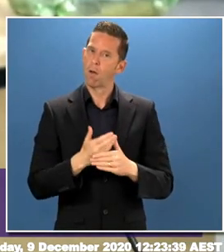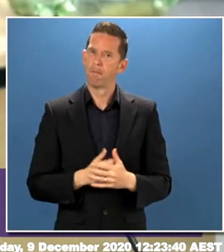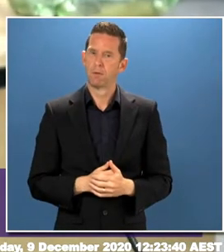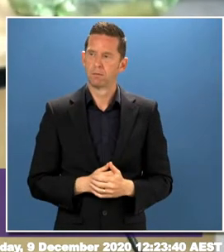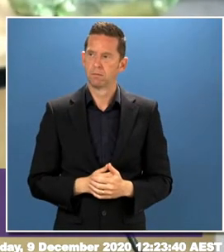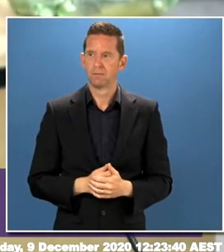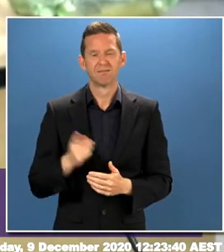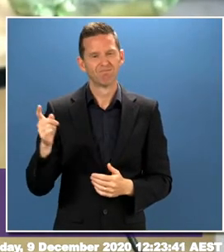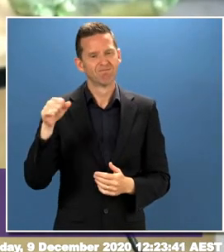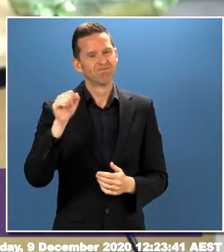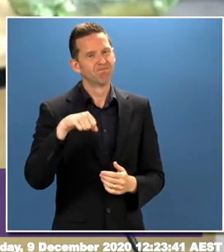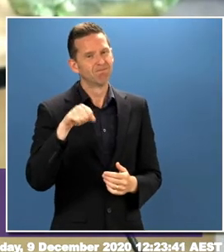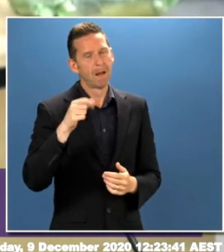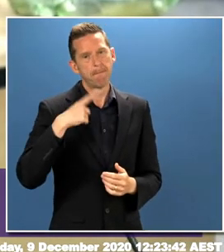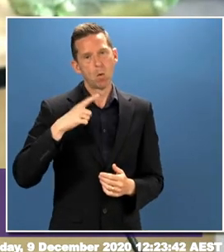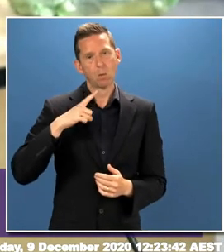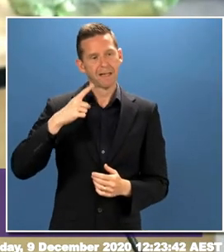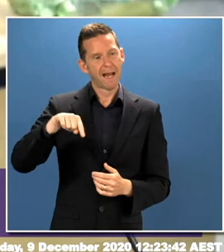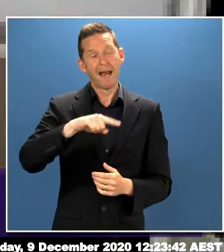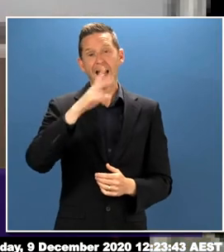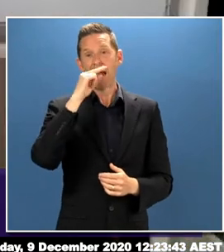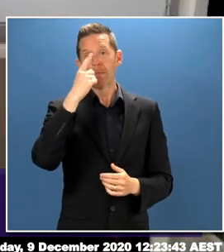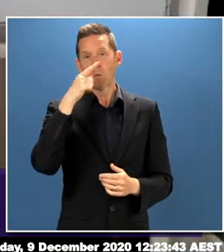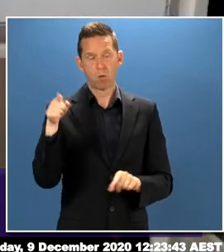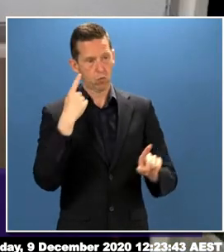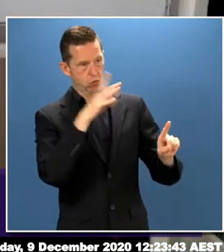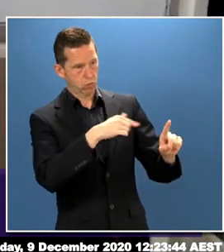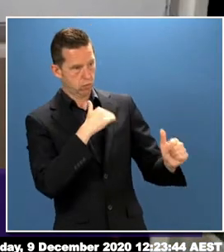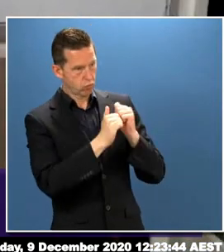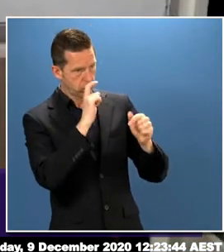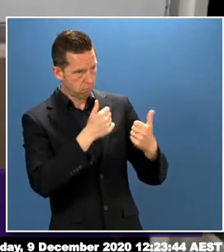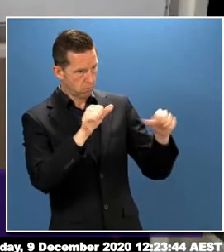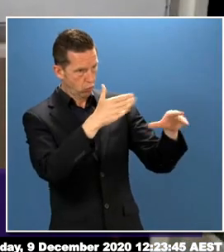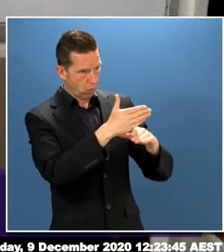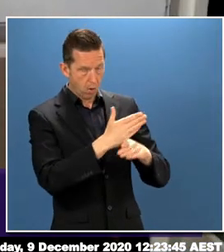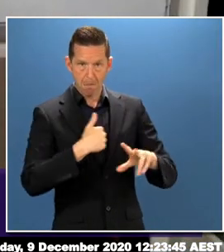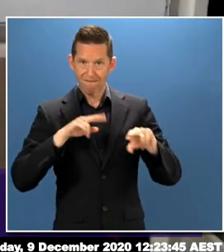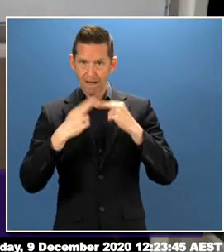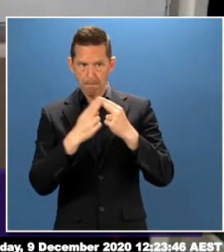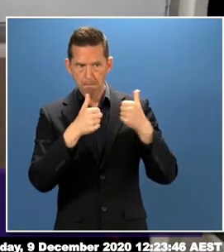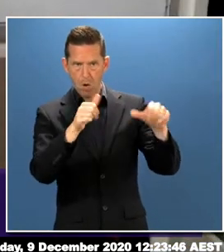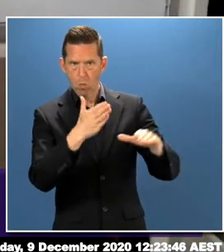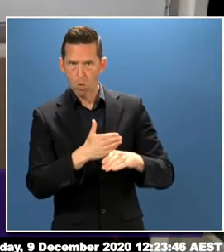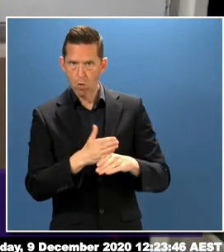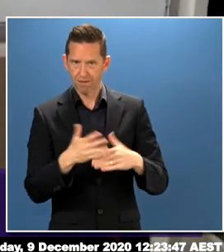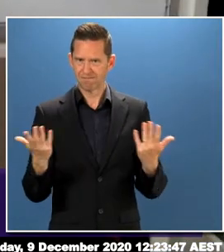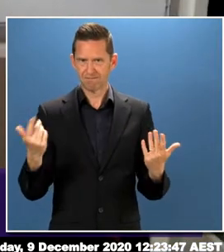Because these young people see their brothers and sisters getting work, and they see their family members getting work, and this is a normal part of